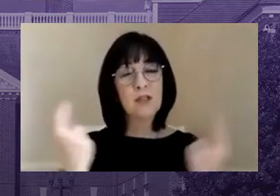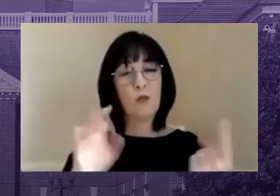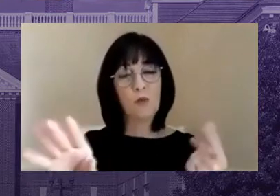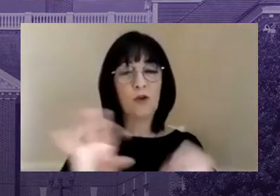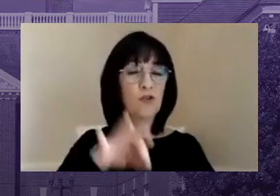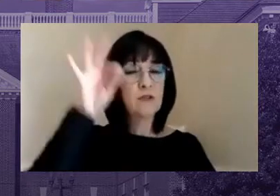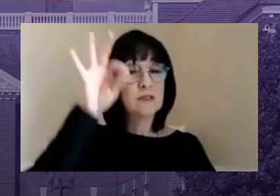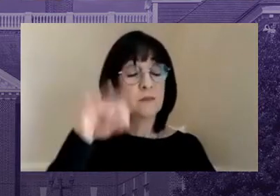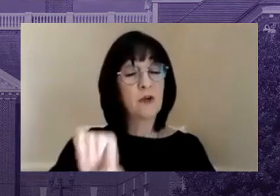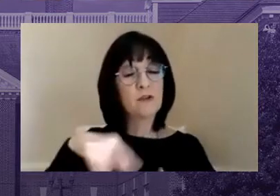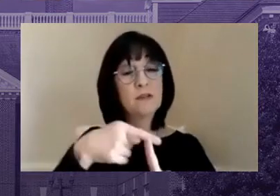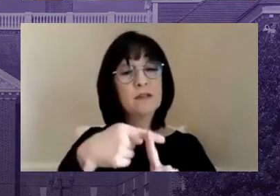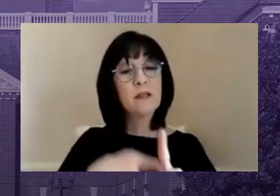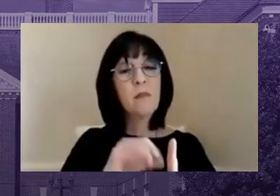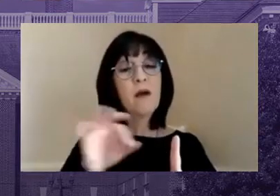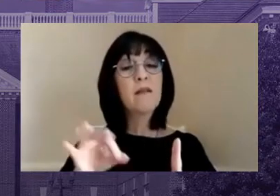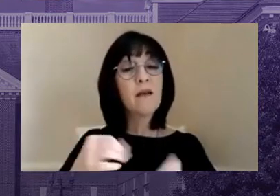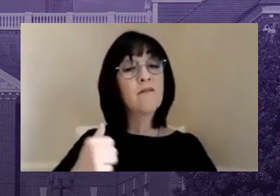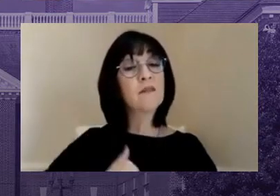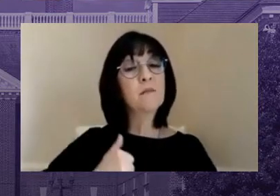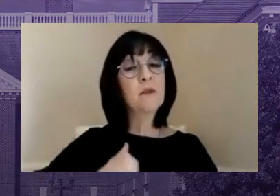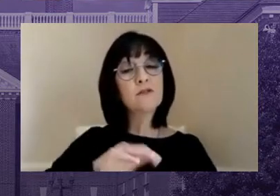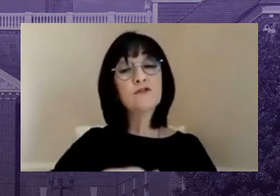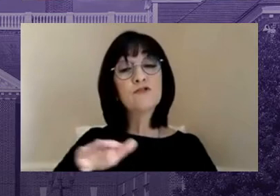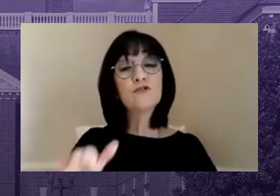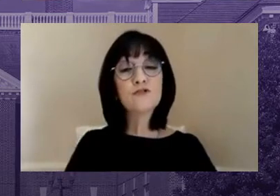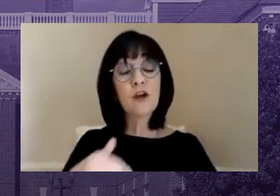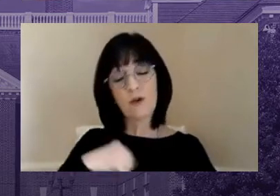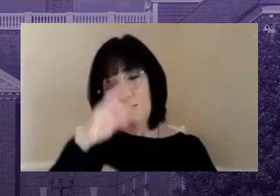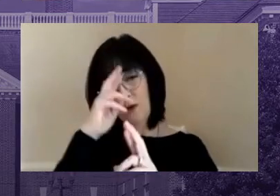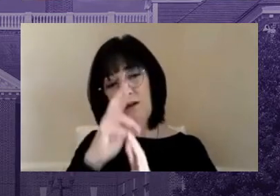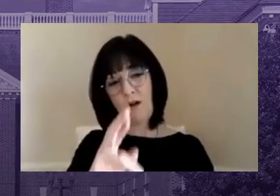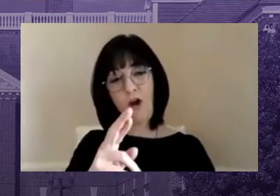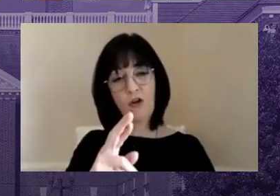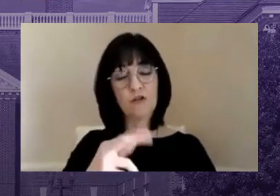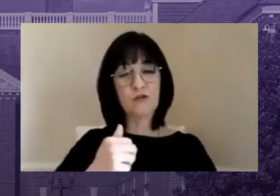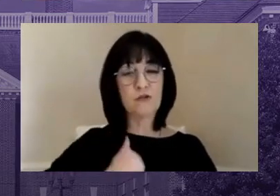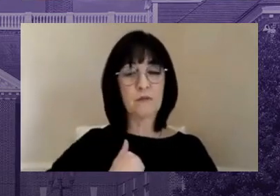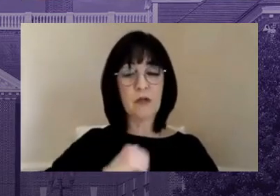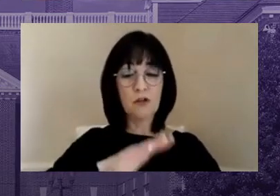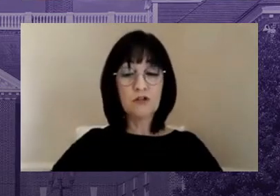the military child allows us to pay tribute to military children for their commitment, patience,